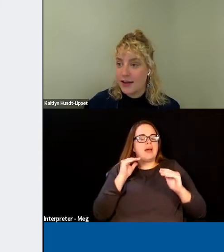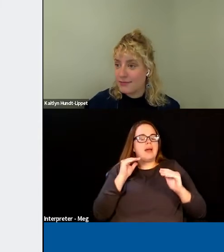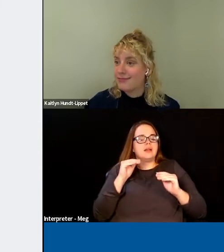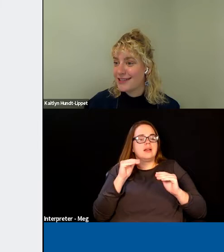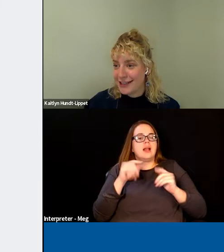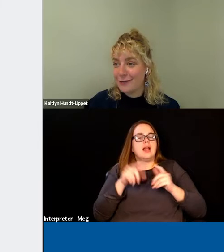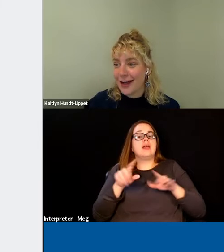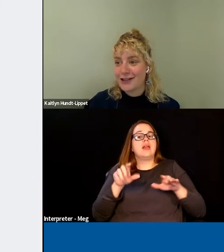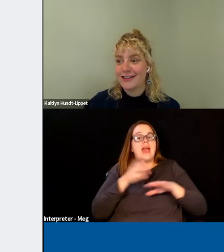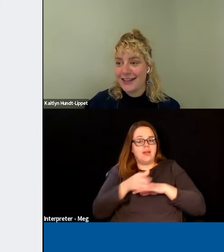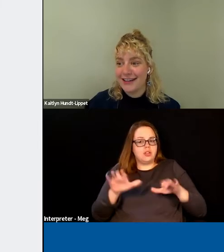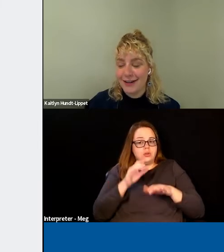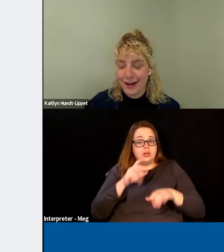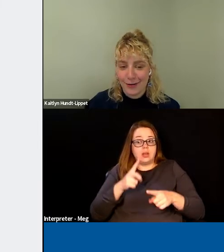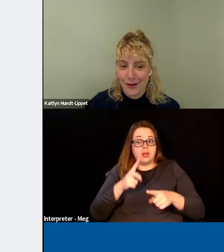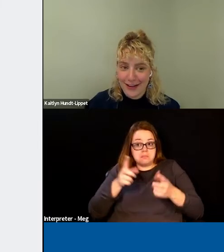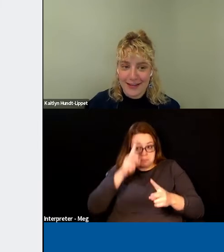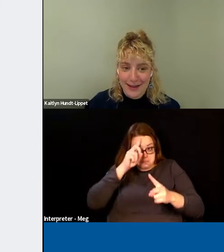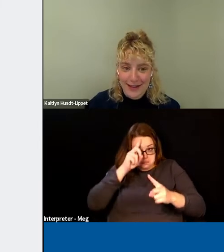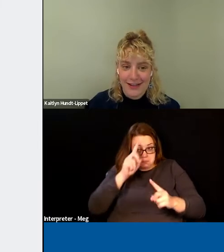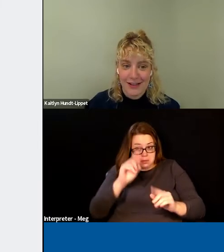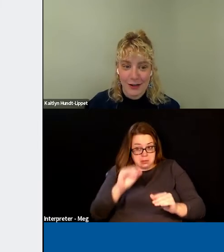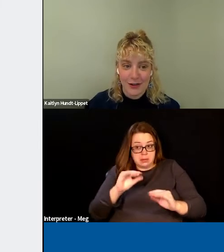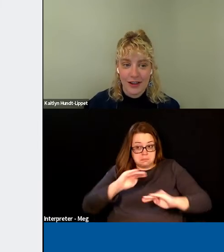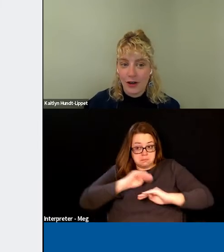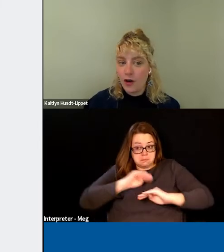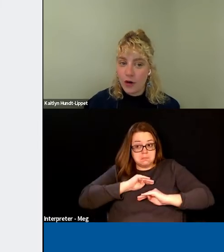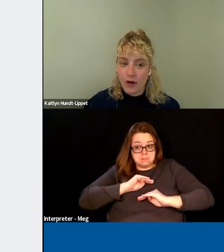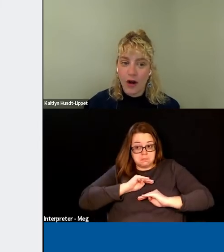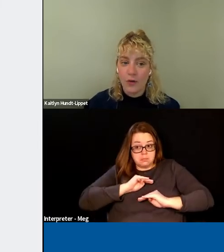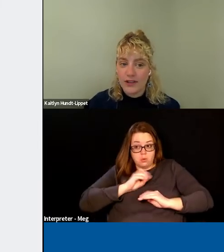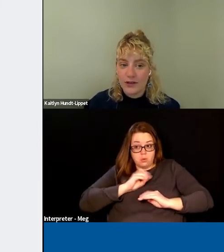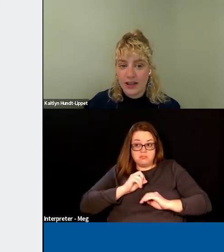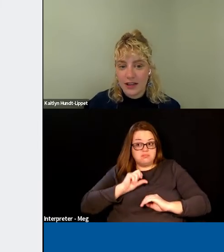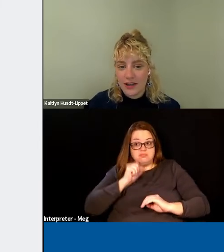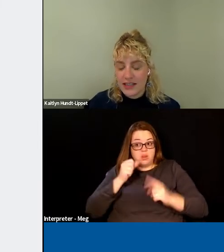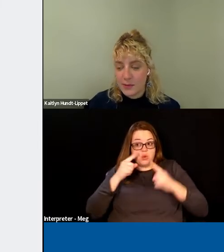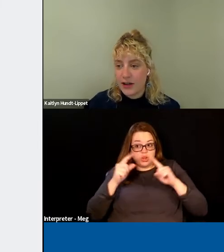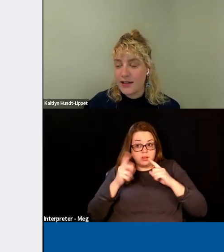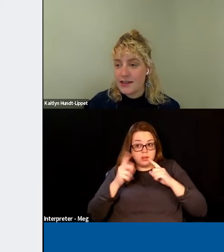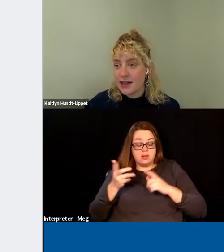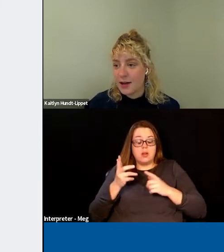and then see if it actually did what they expected it to do. Overall, what do you think of the experience?